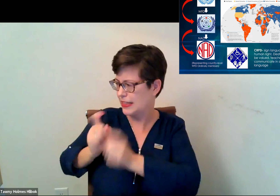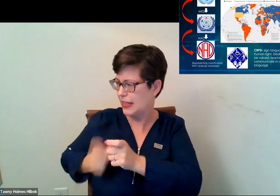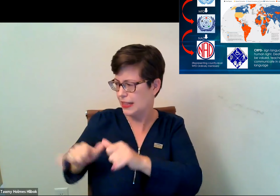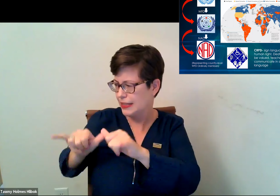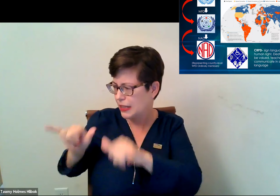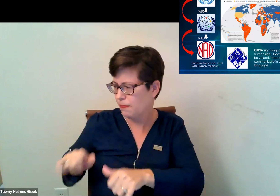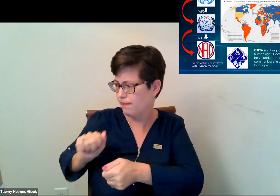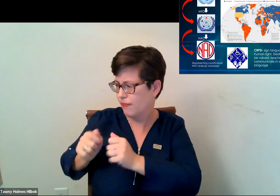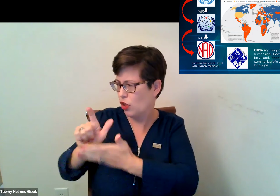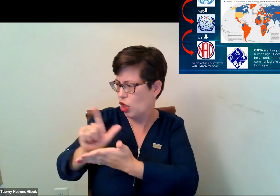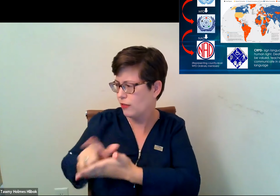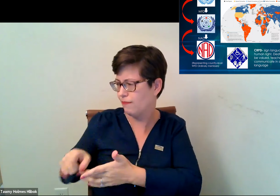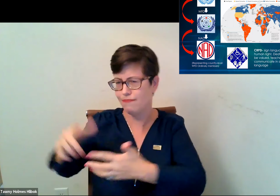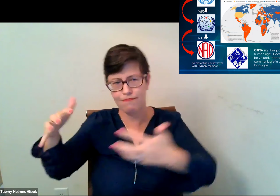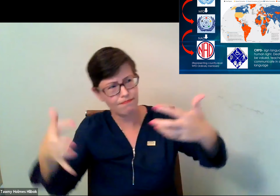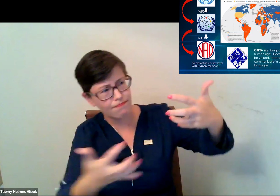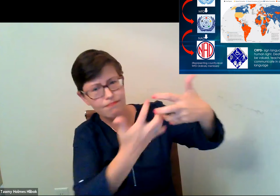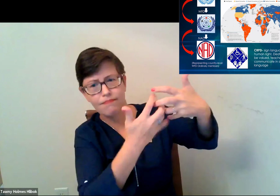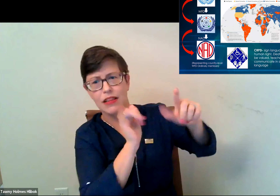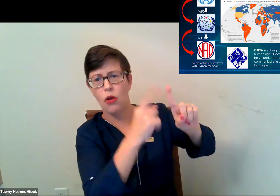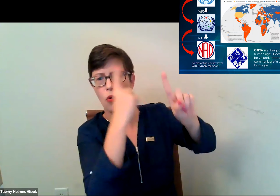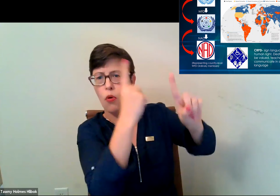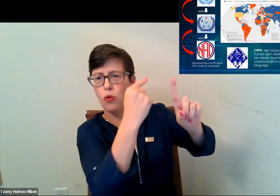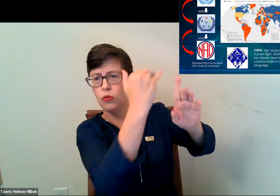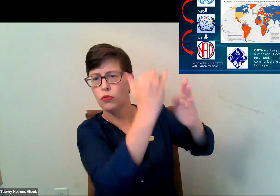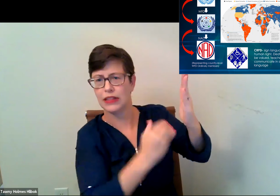it gives it more teeth, so that systems and laws within that country can change